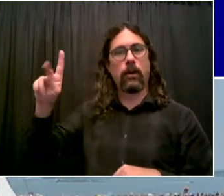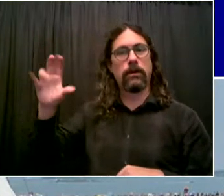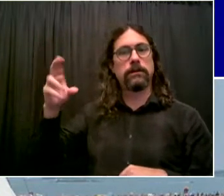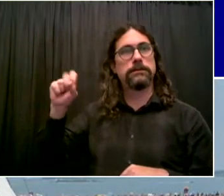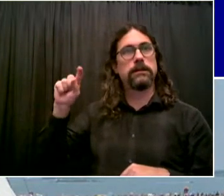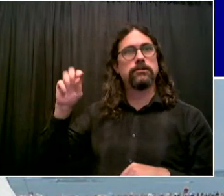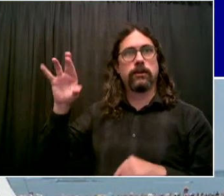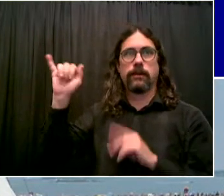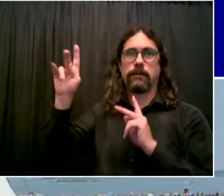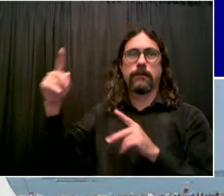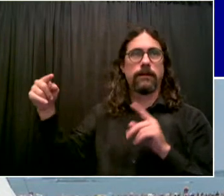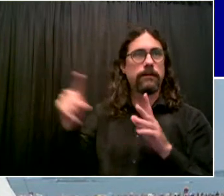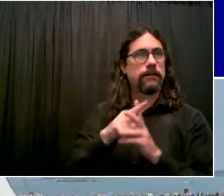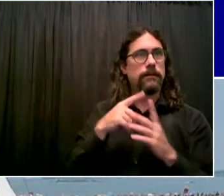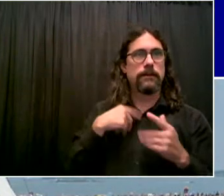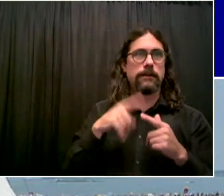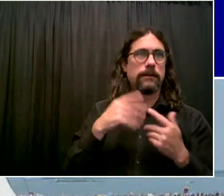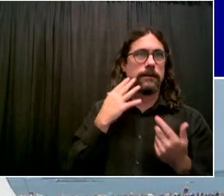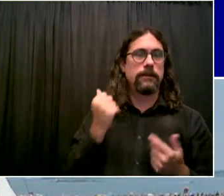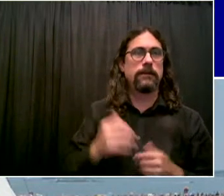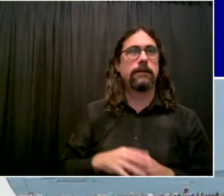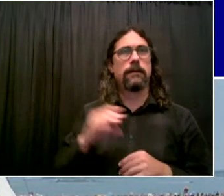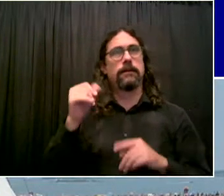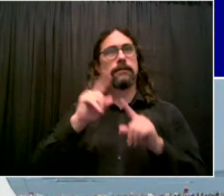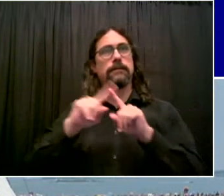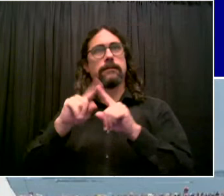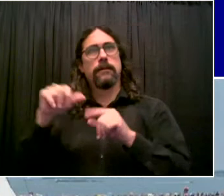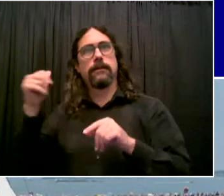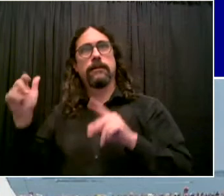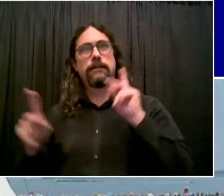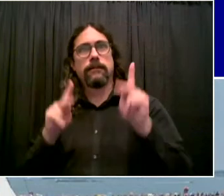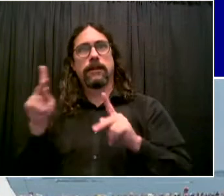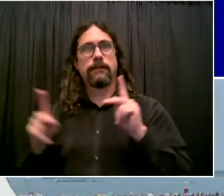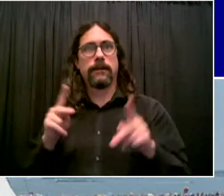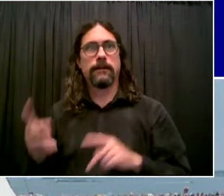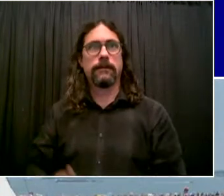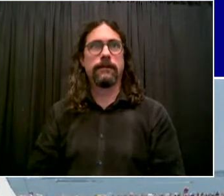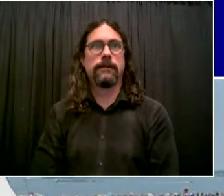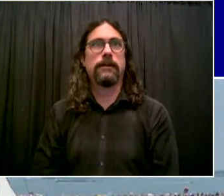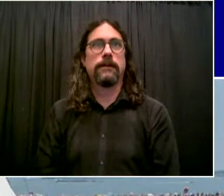HALL OF FAMER,